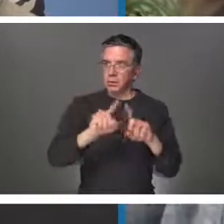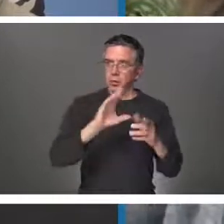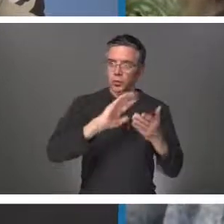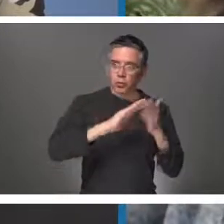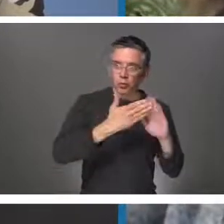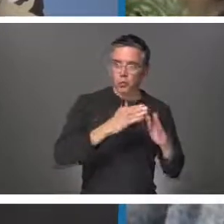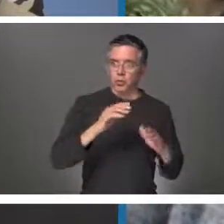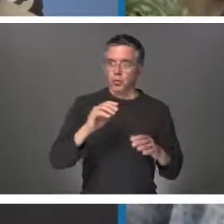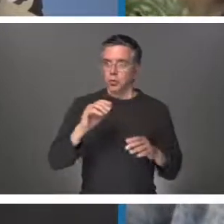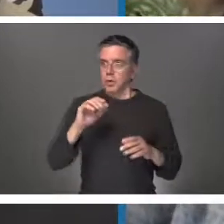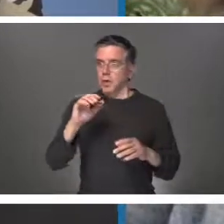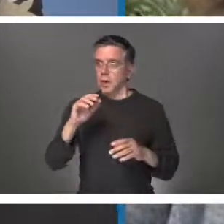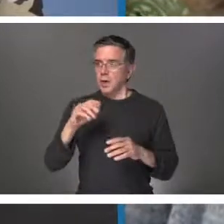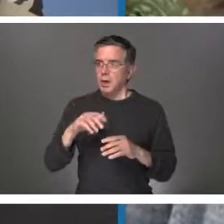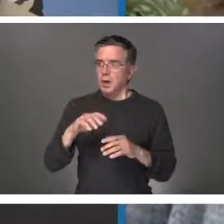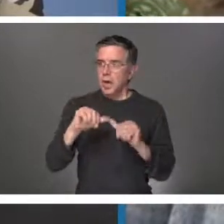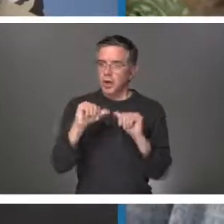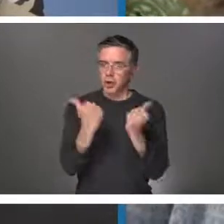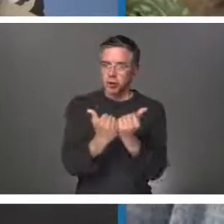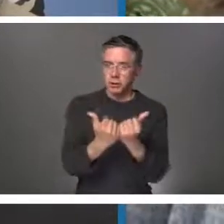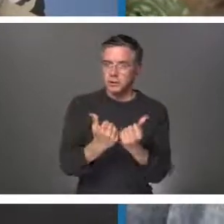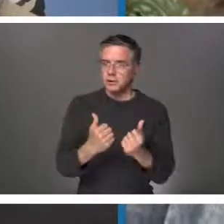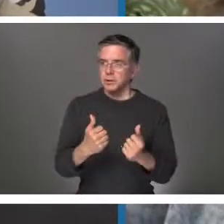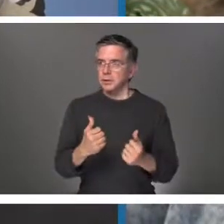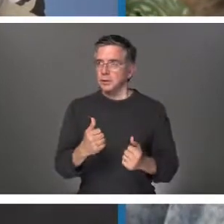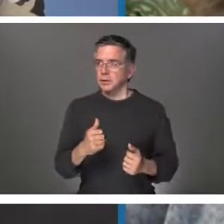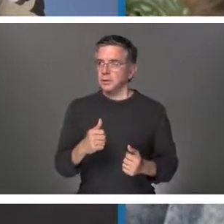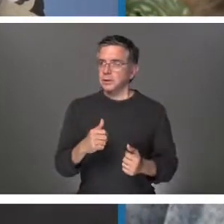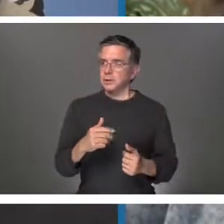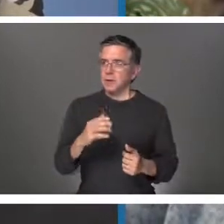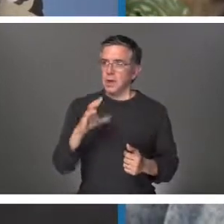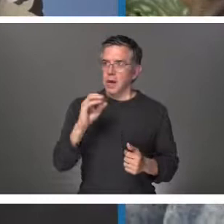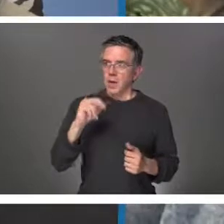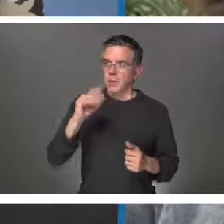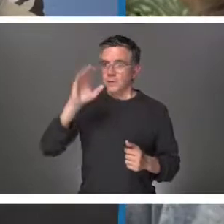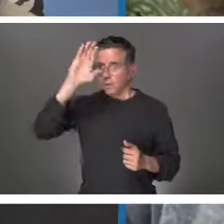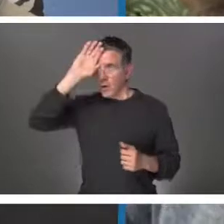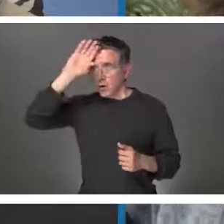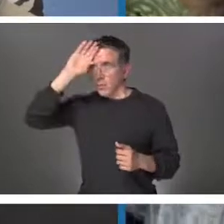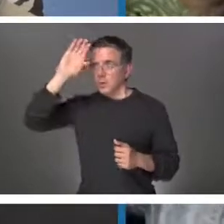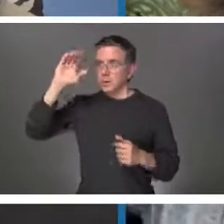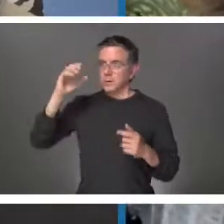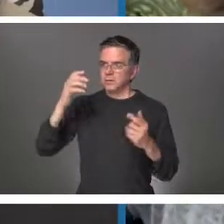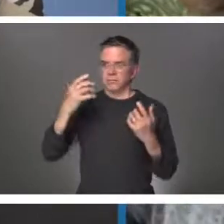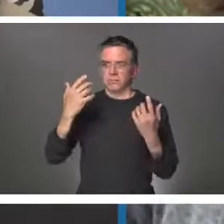and a lot of community-based organizations. We partner with all eight of the tribes